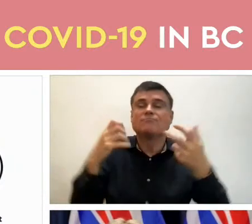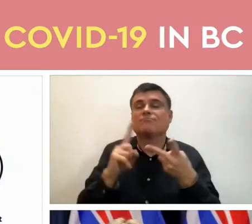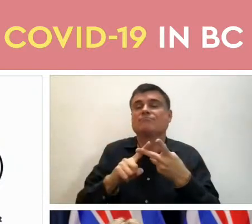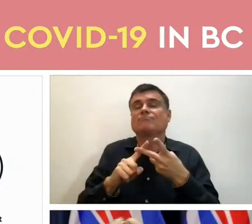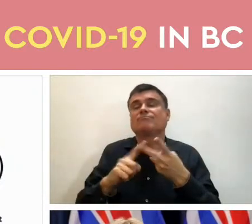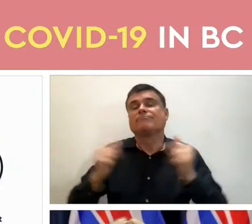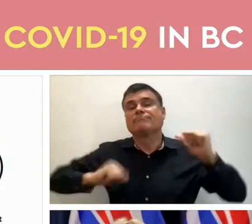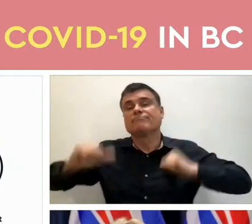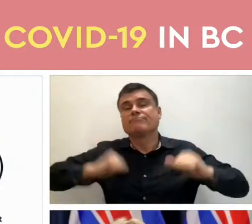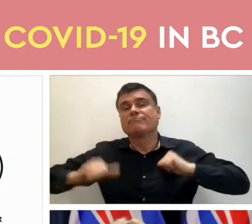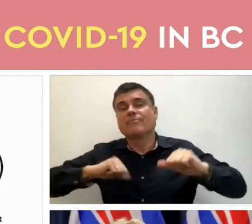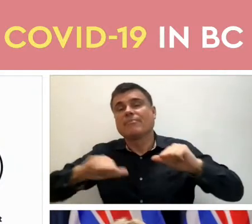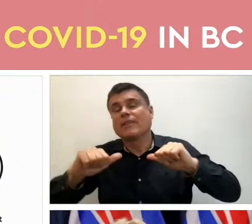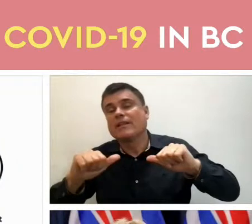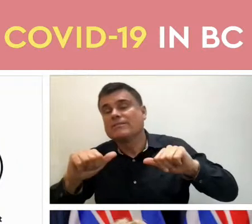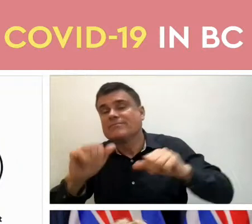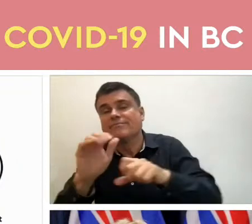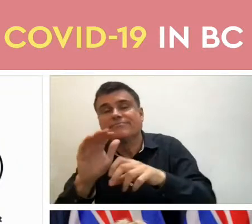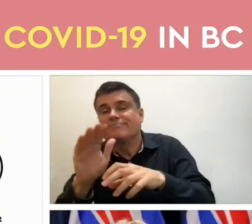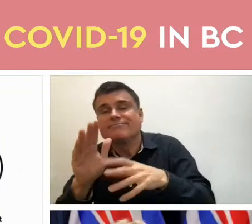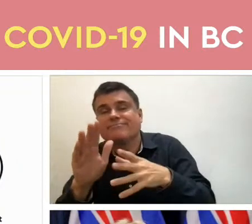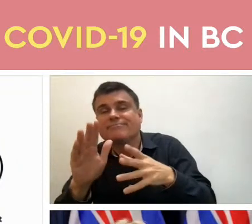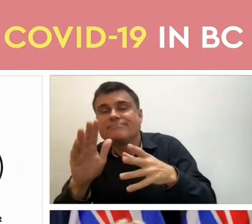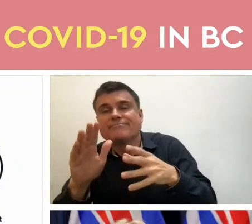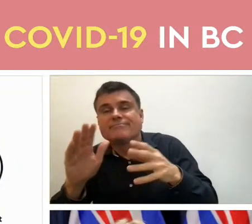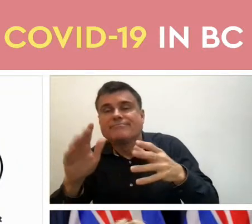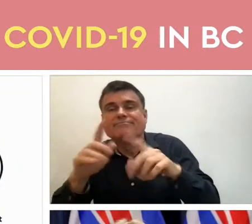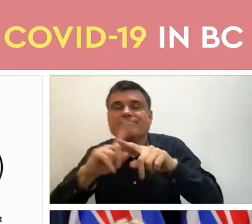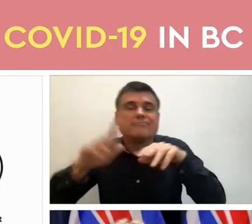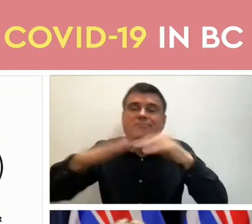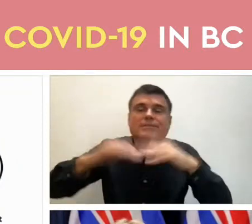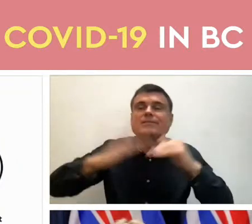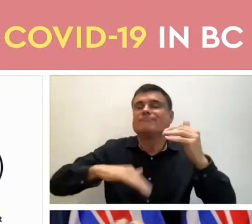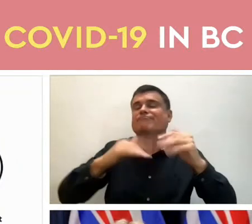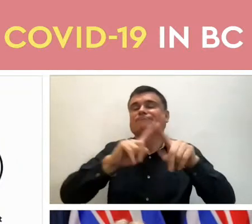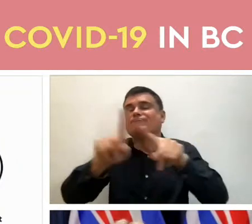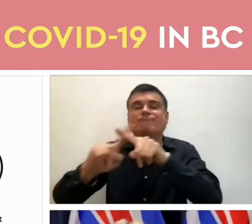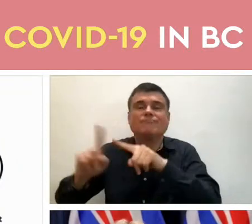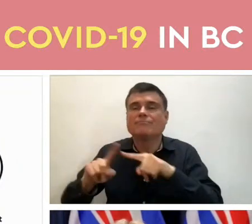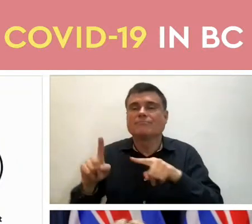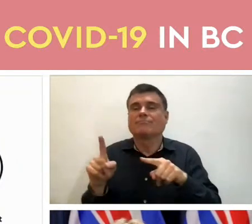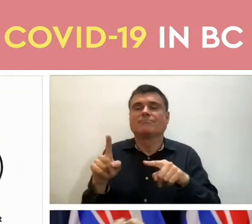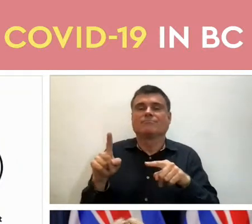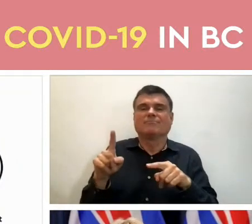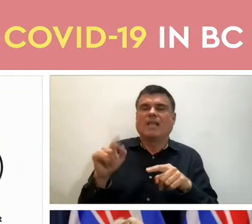Again, the really important measures that we know help which